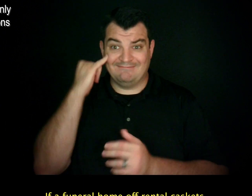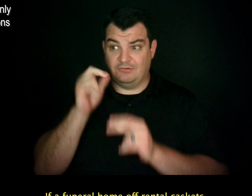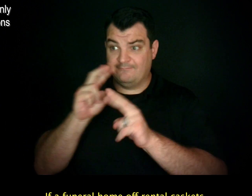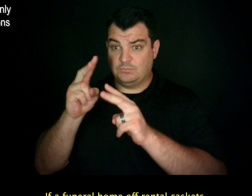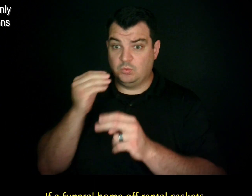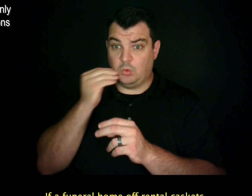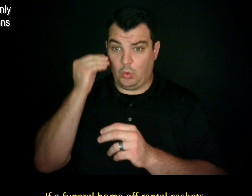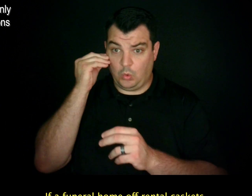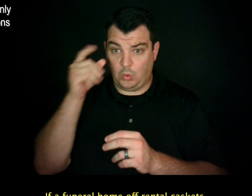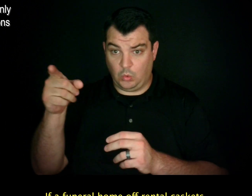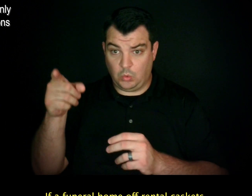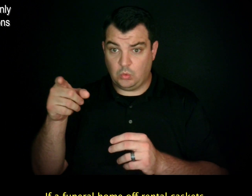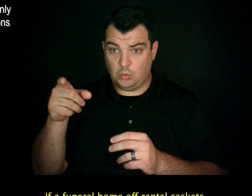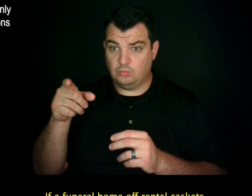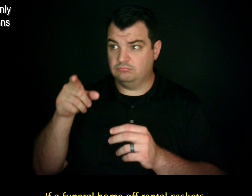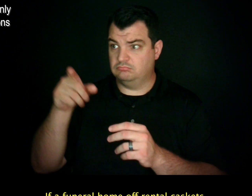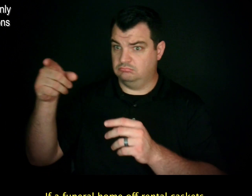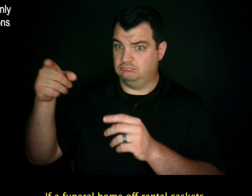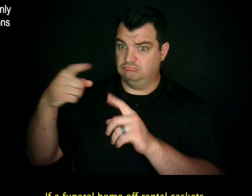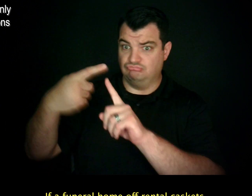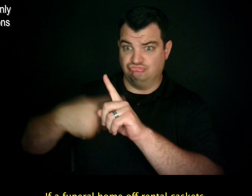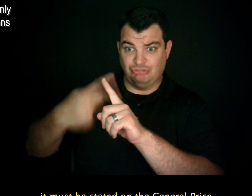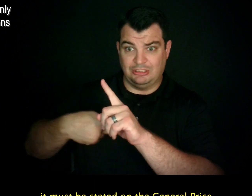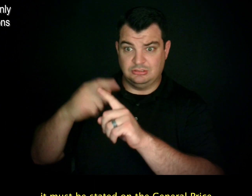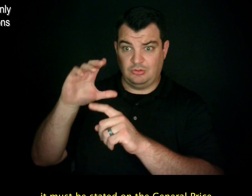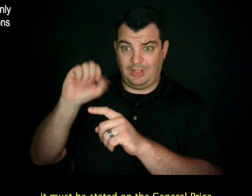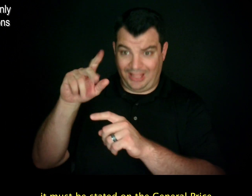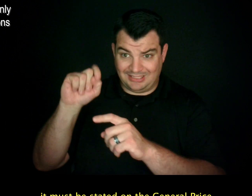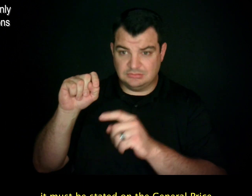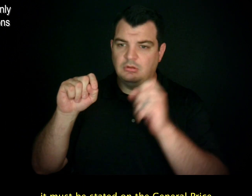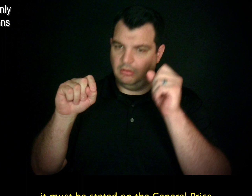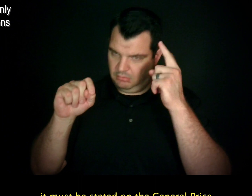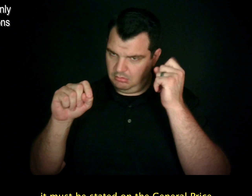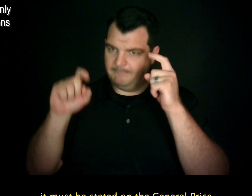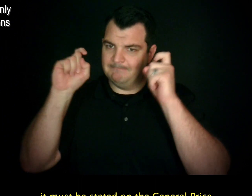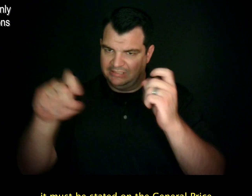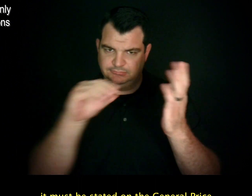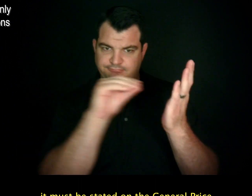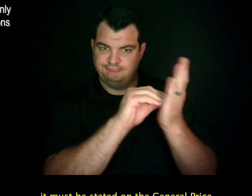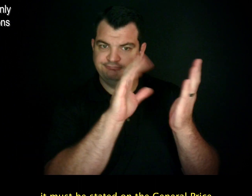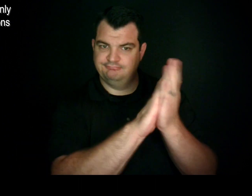If a funeral home off rental caskets, it must be stated on the General Price